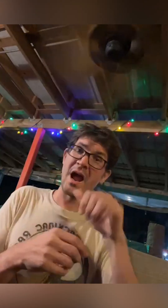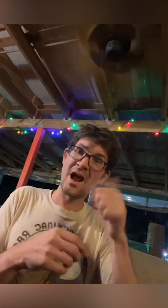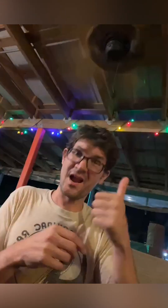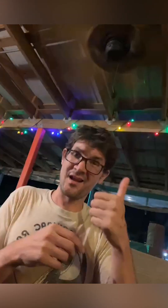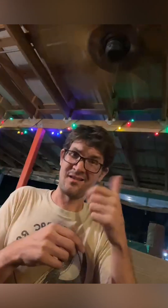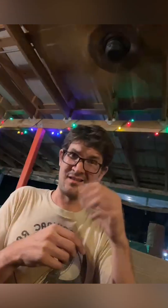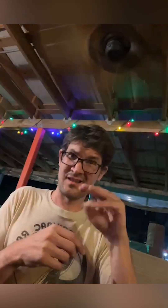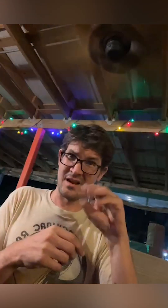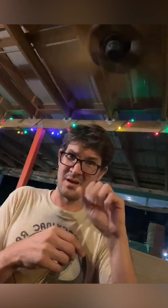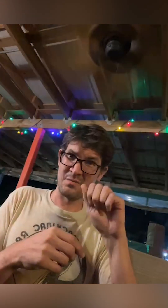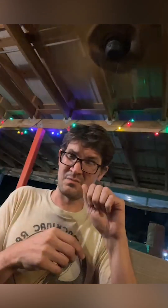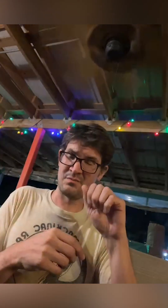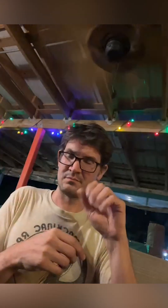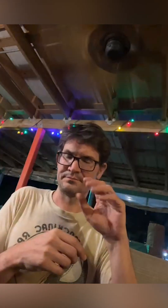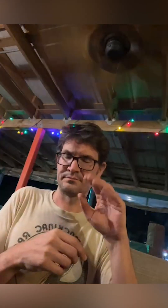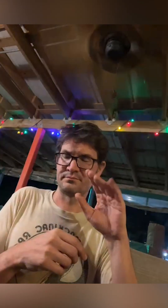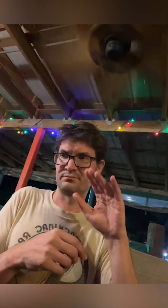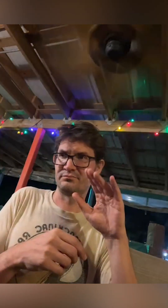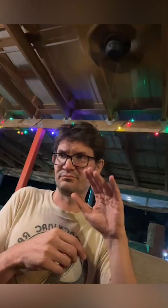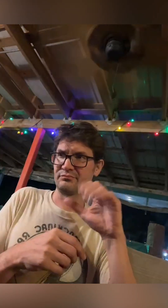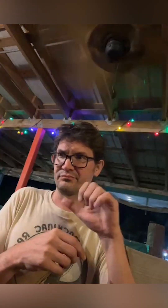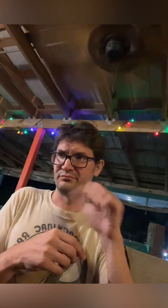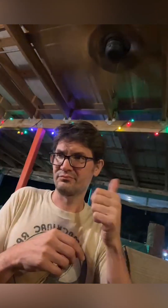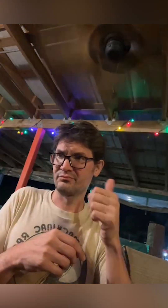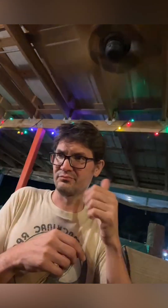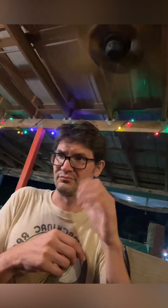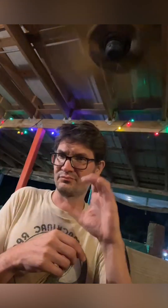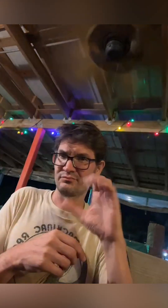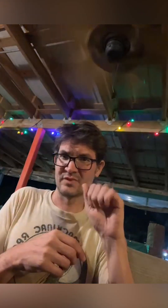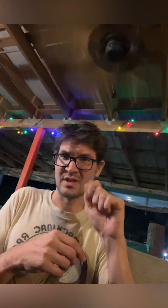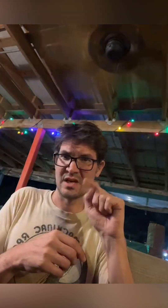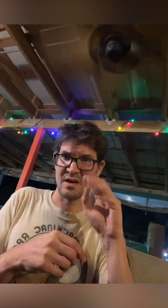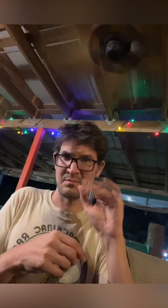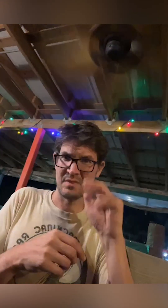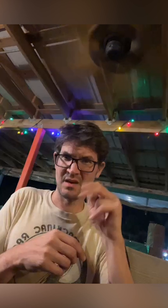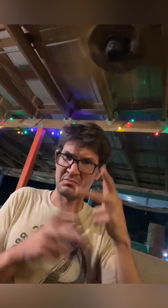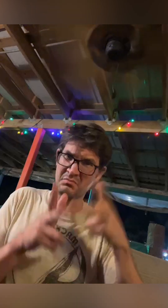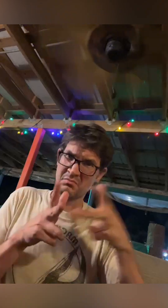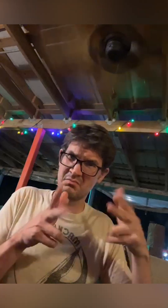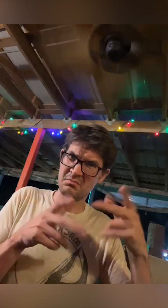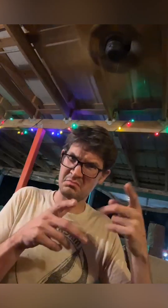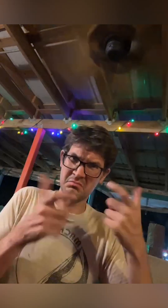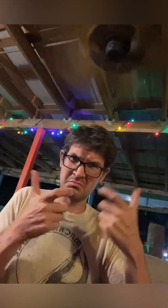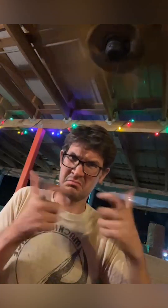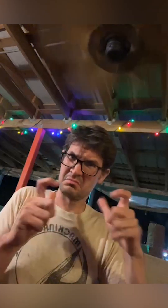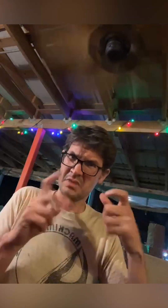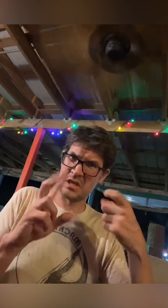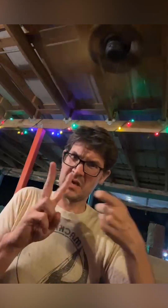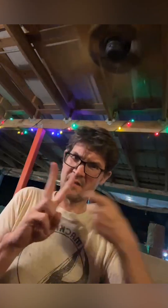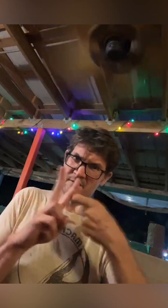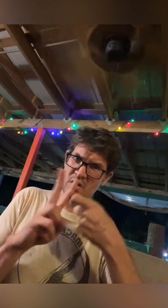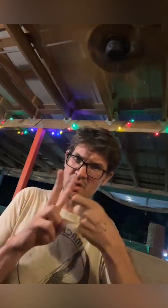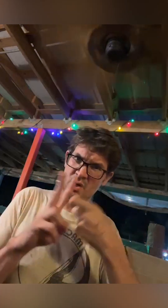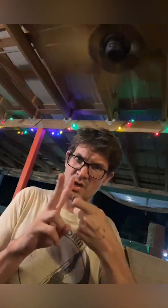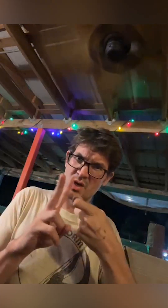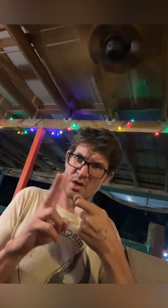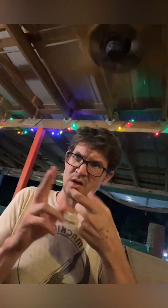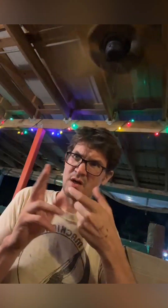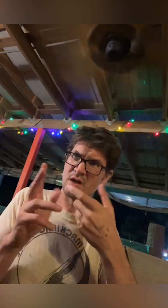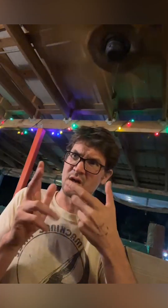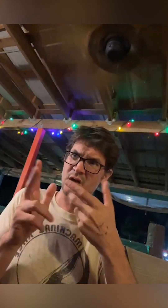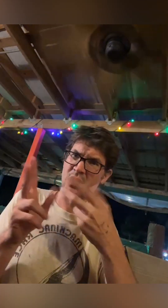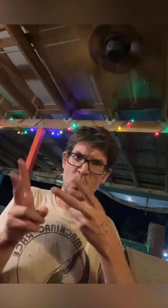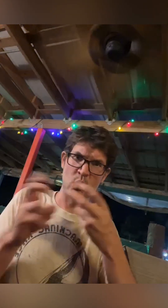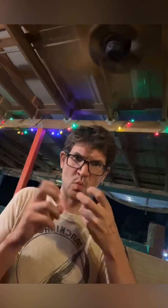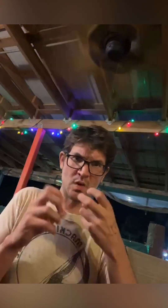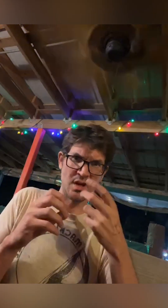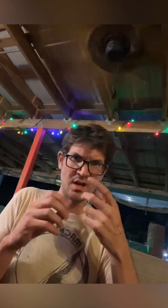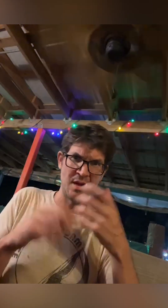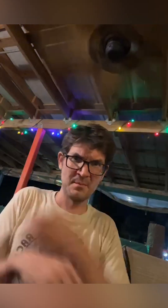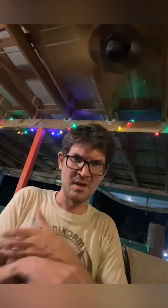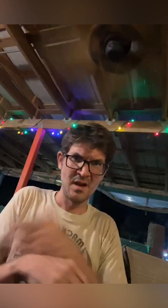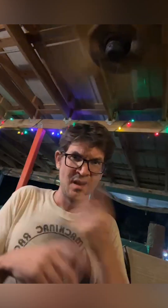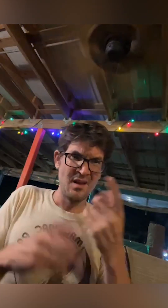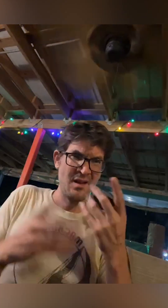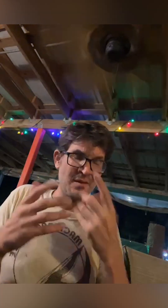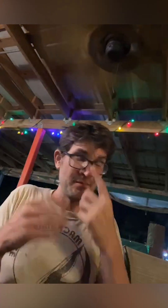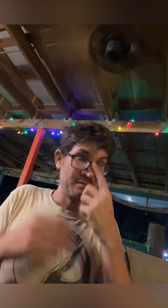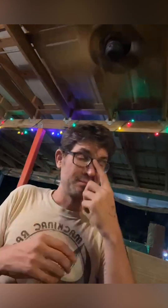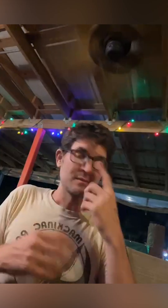Others own catamarans that draw a lot of power from the shore power.